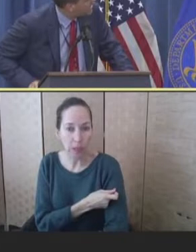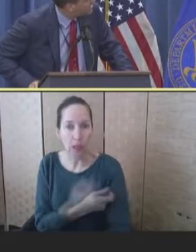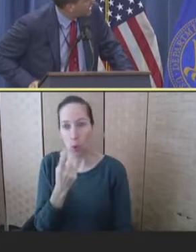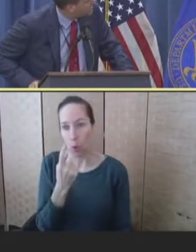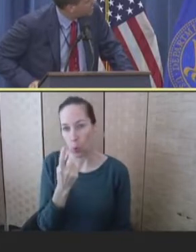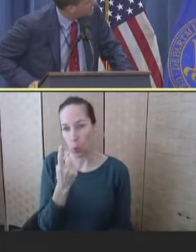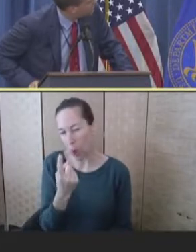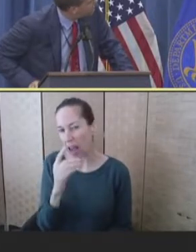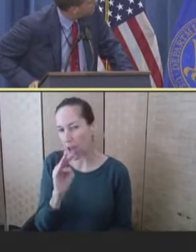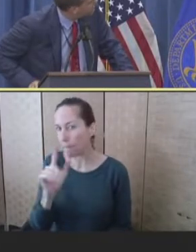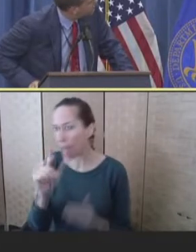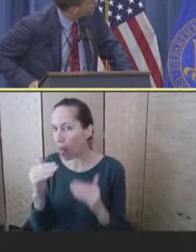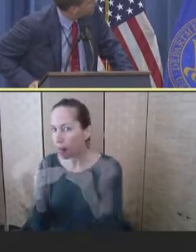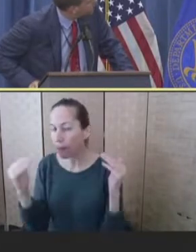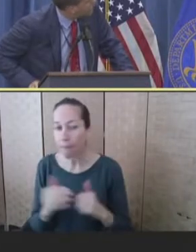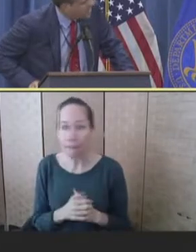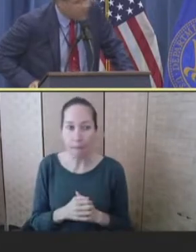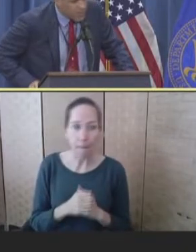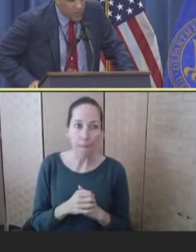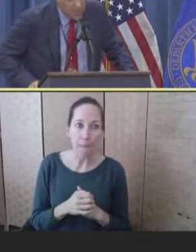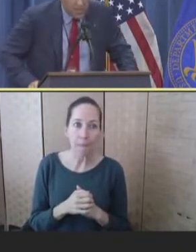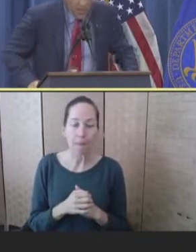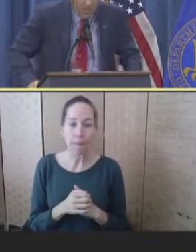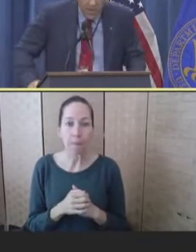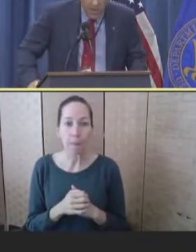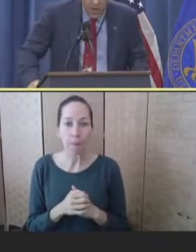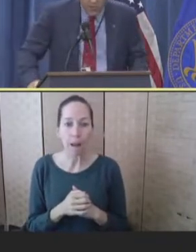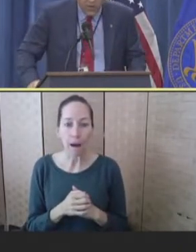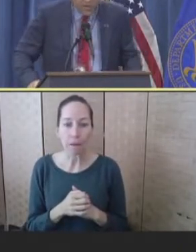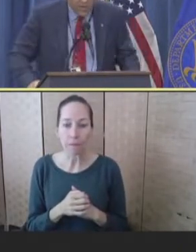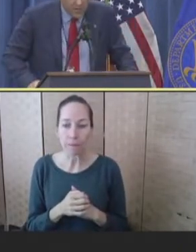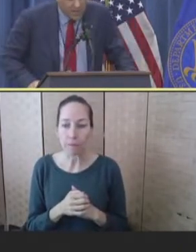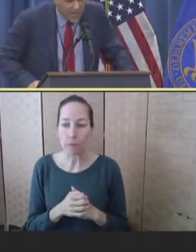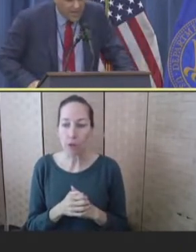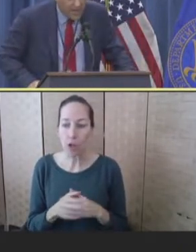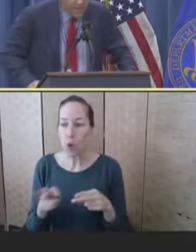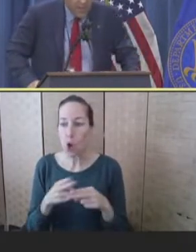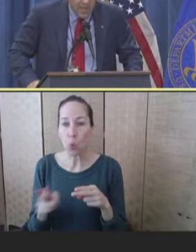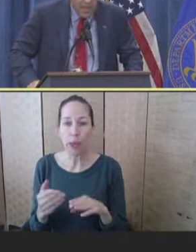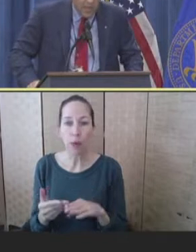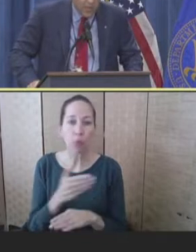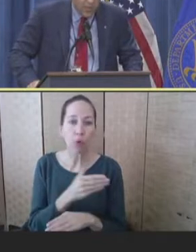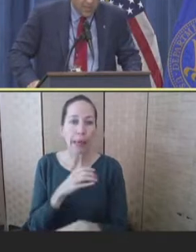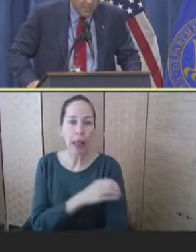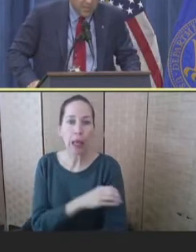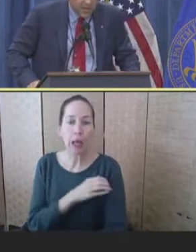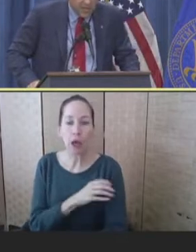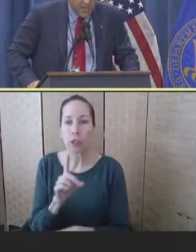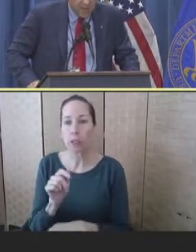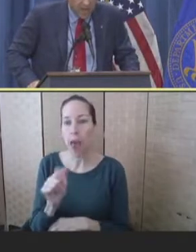Next slide, please. So, some quick preclinical data. We did some studies in mice.